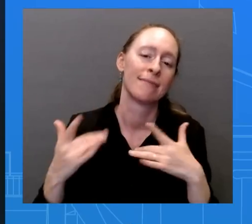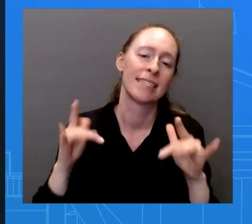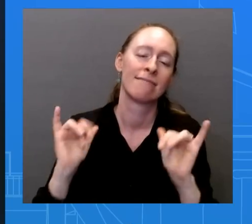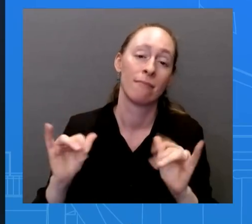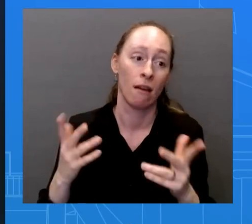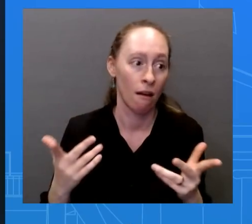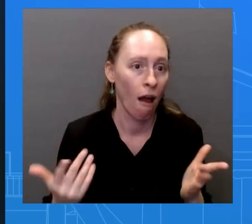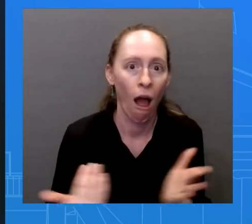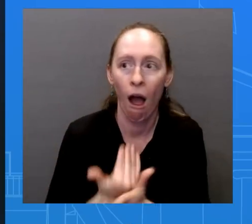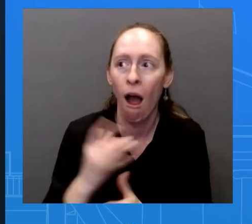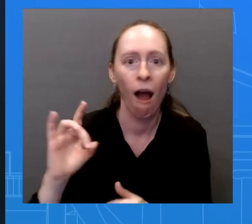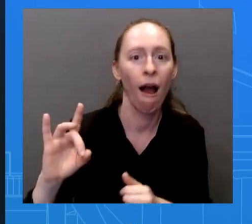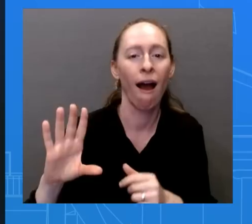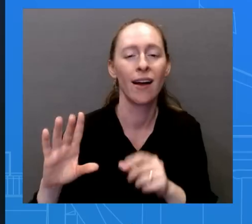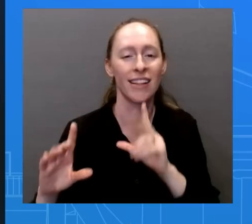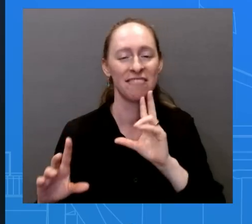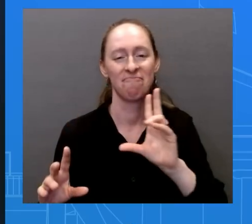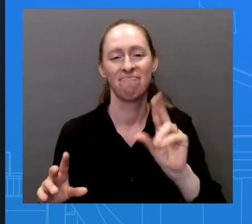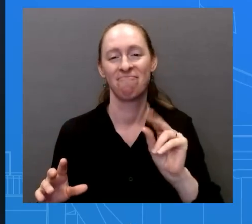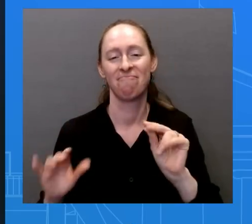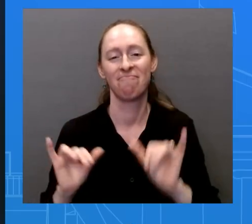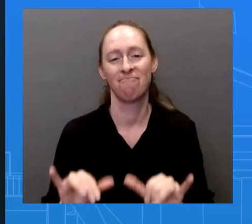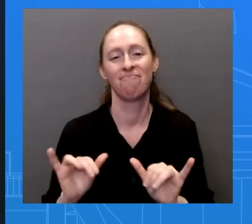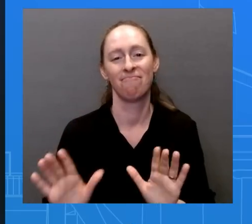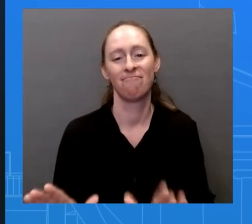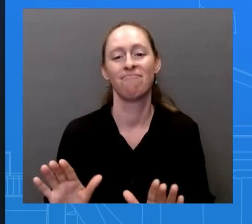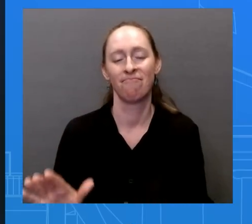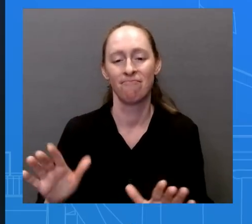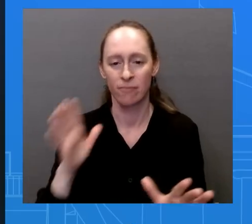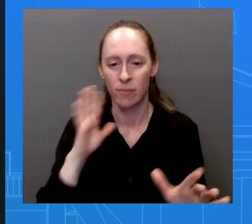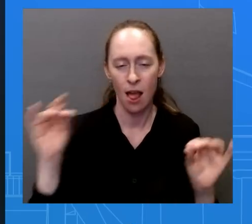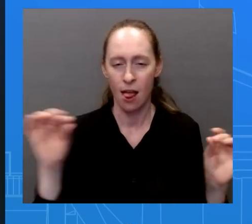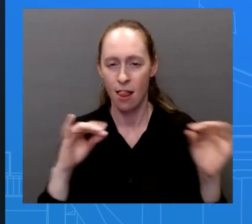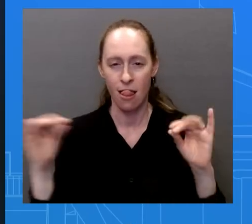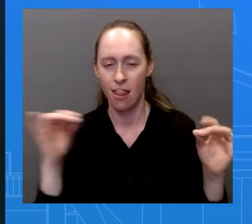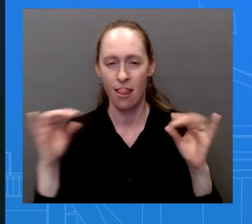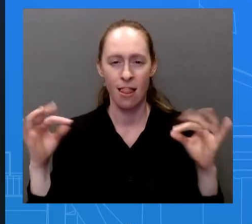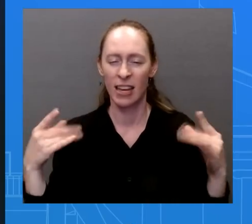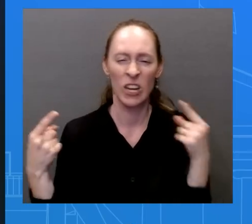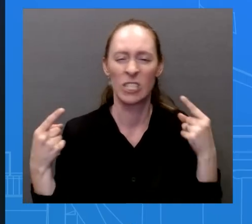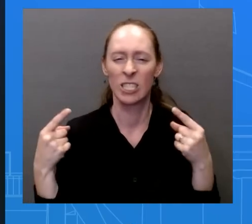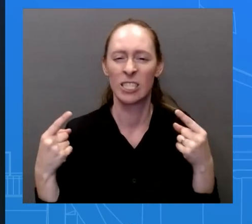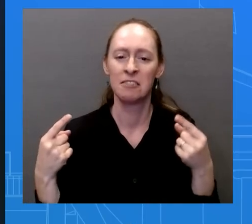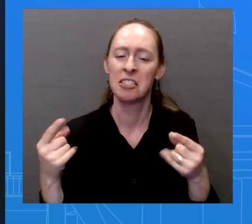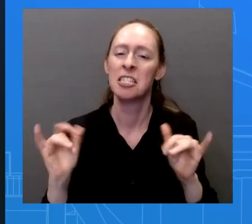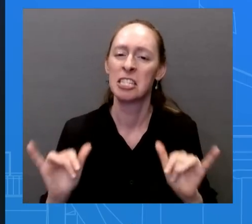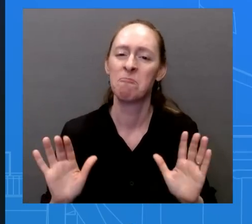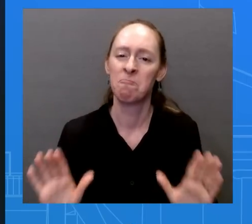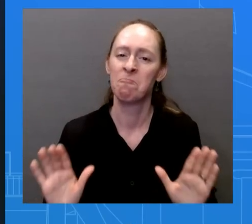So, it's not surprising that universal members approve of the new contract and would have -- would have challenges.